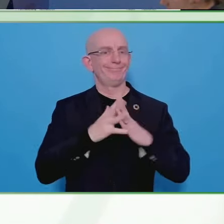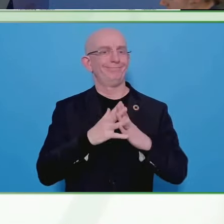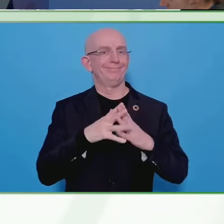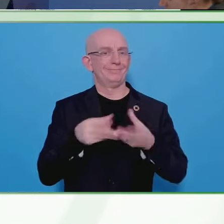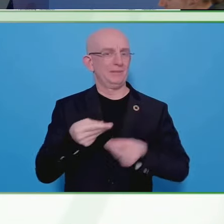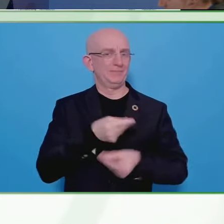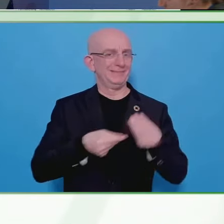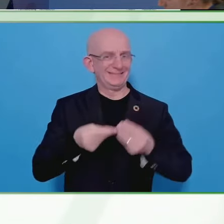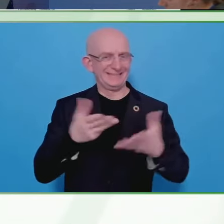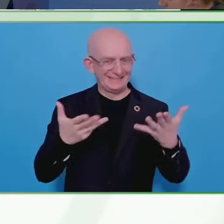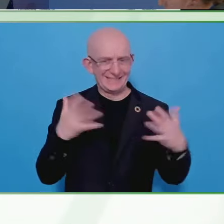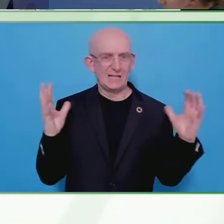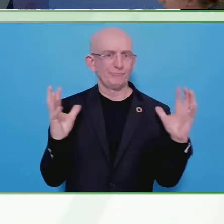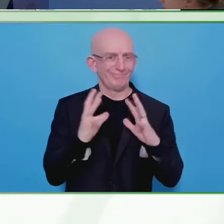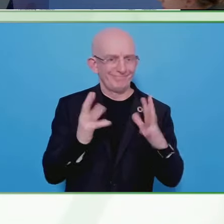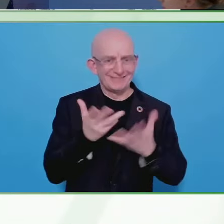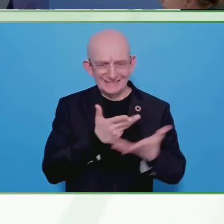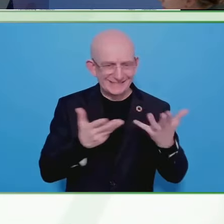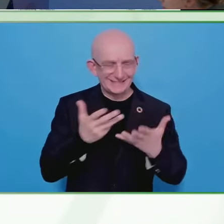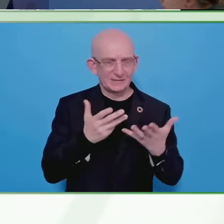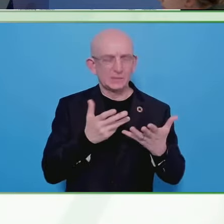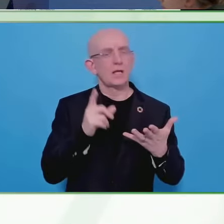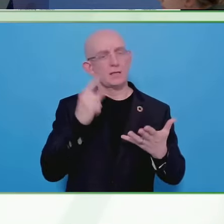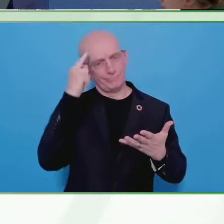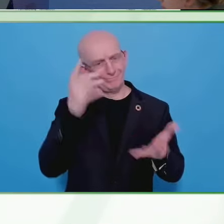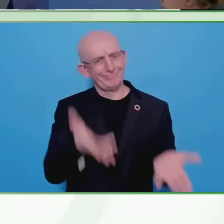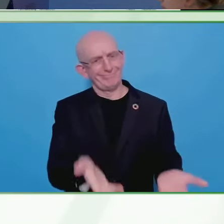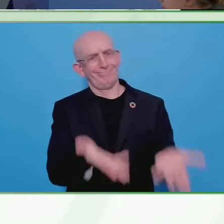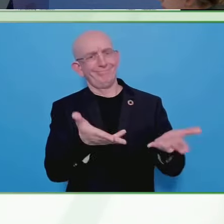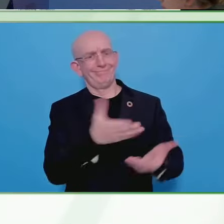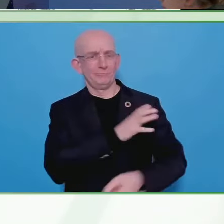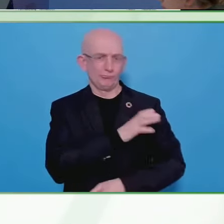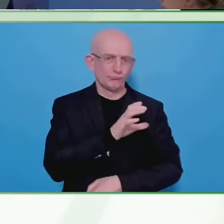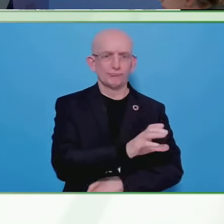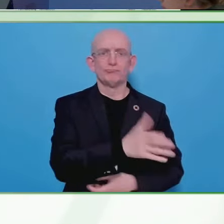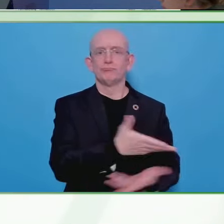It is something that we want to hear from you, we want country